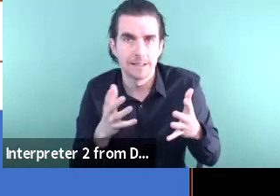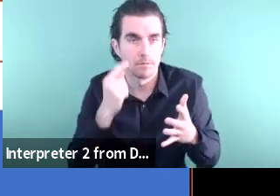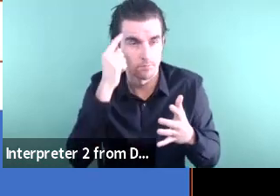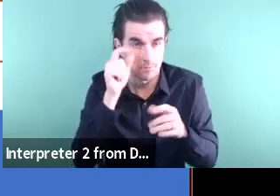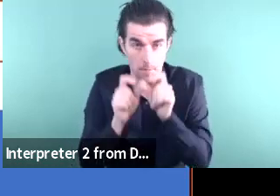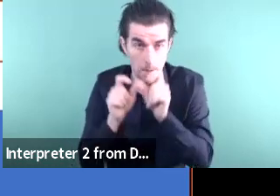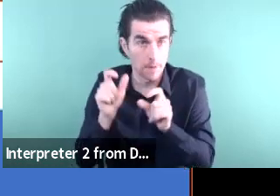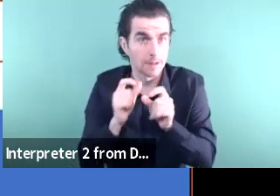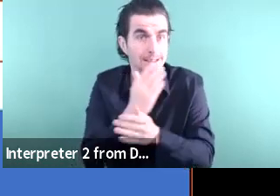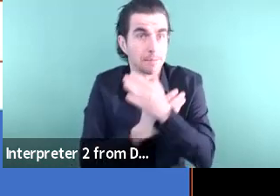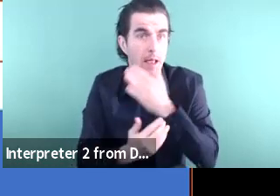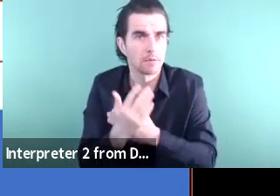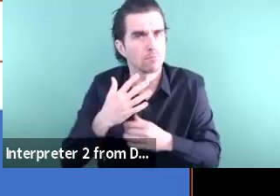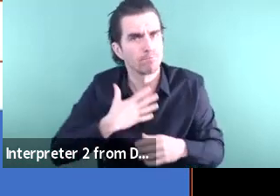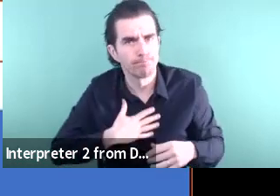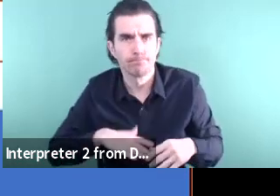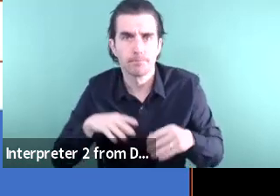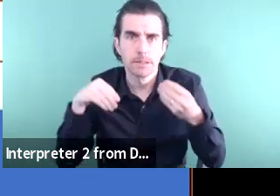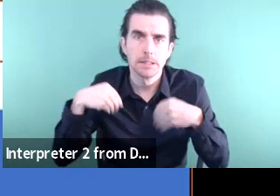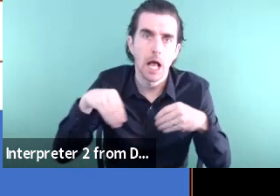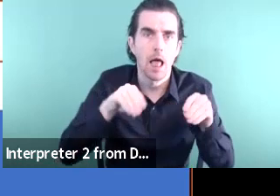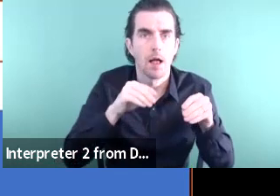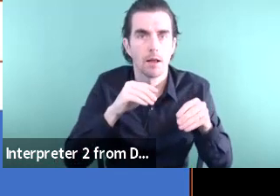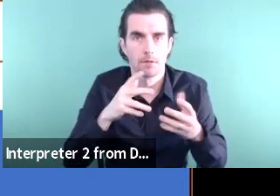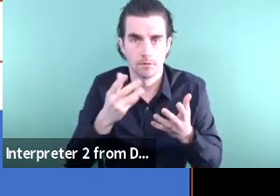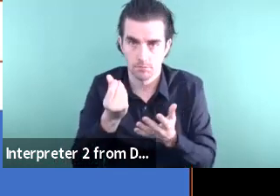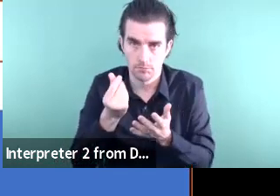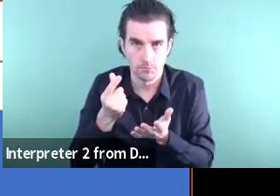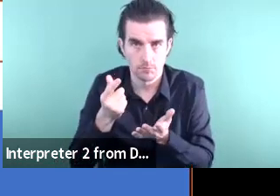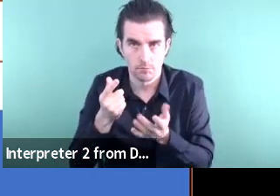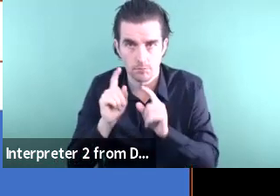while I would need this extra money for my disability-related costs. As I mentioned,